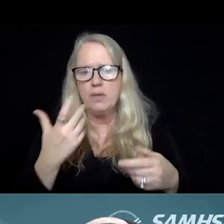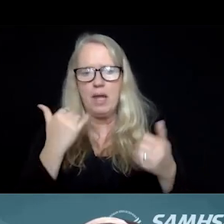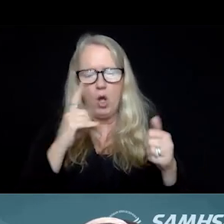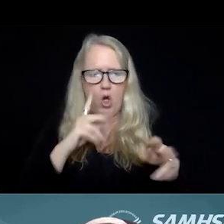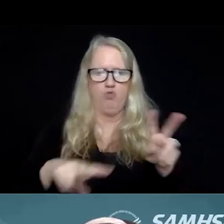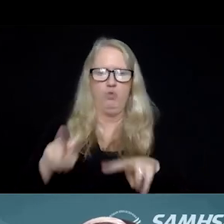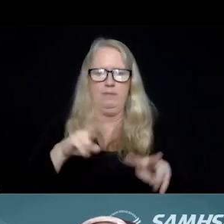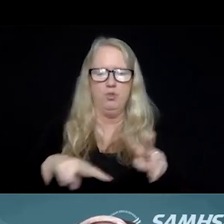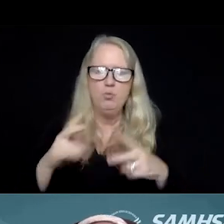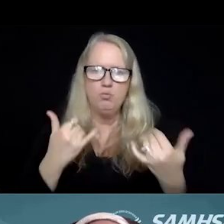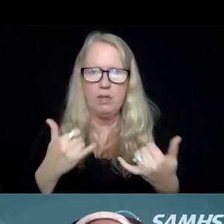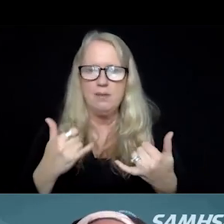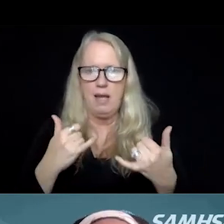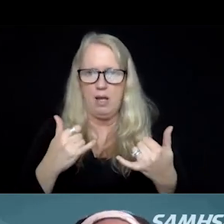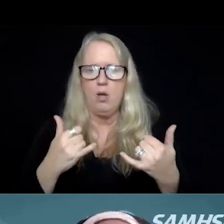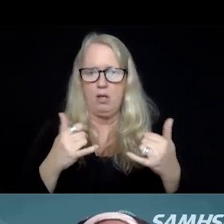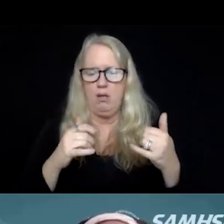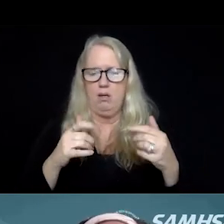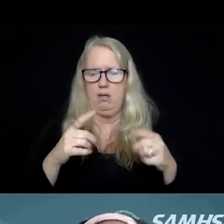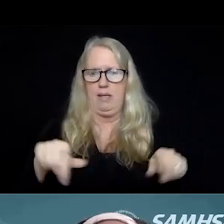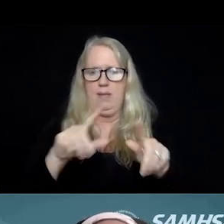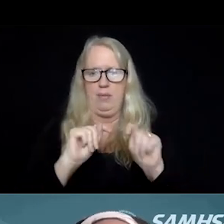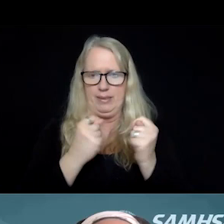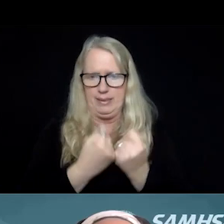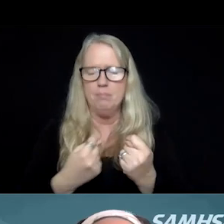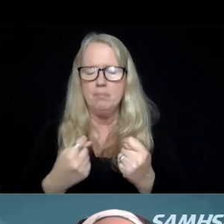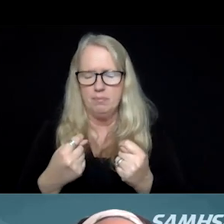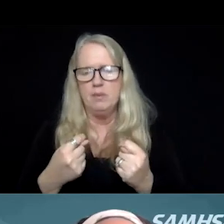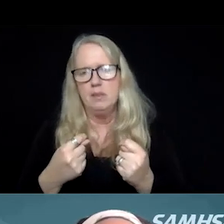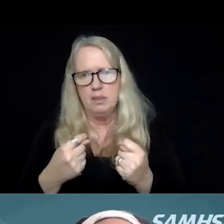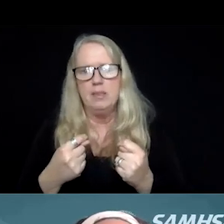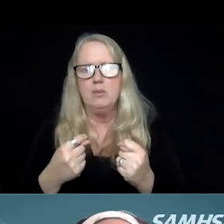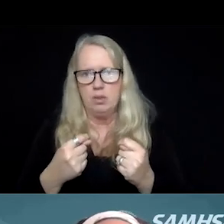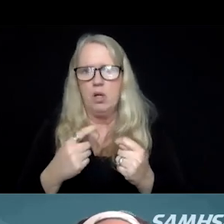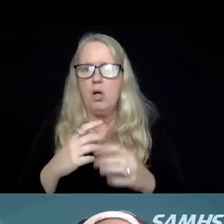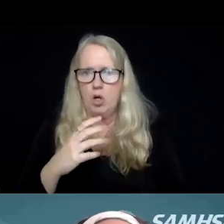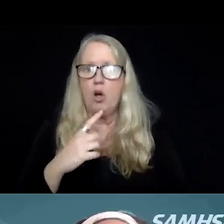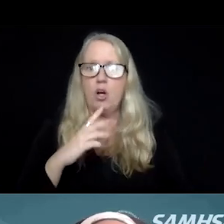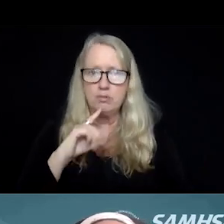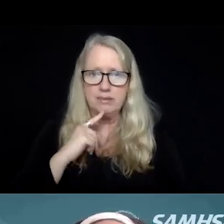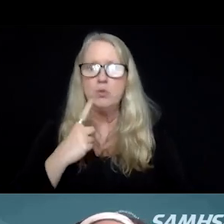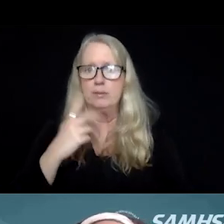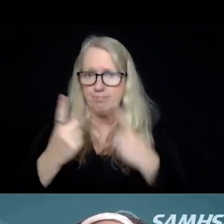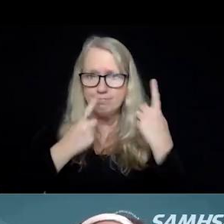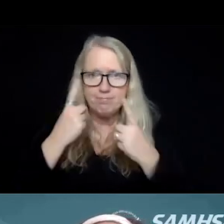NOW AND THE TEAMS ARE SERIOUSLY CONSIDERING ALL THE REQUEST STATE